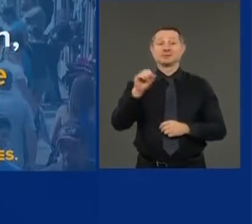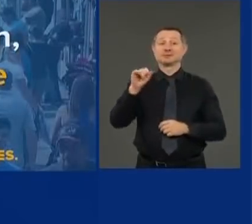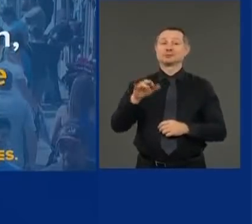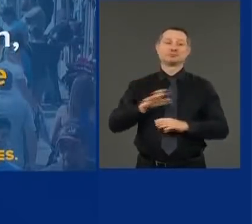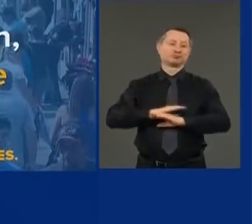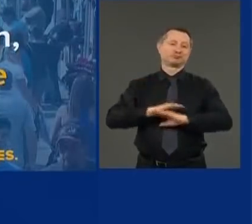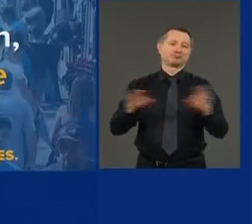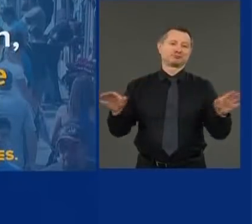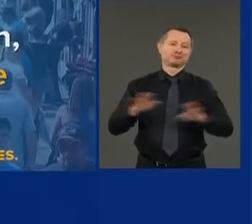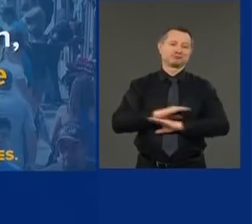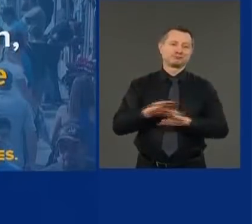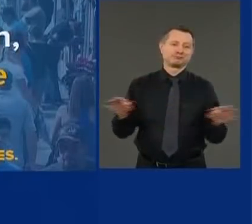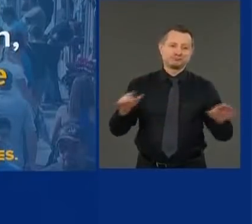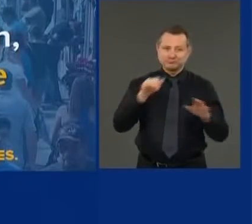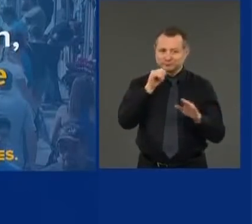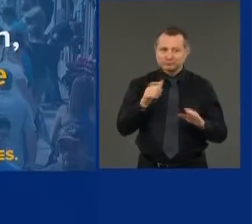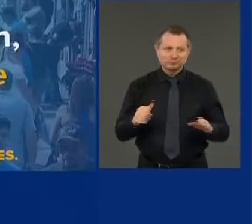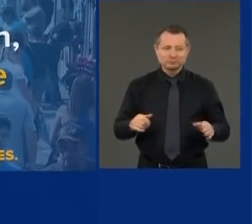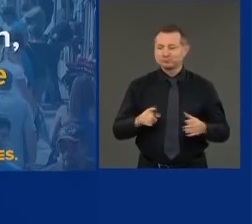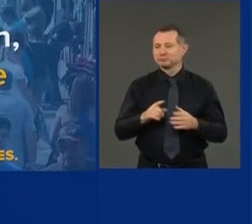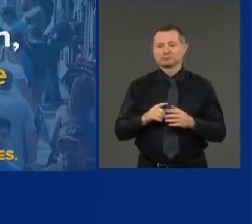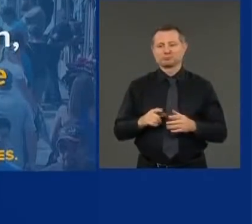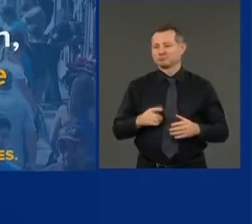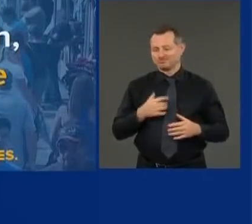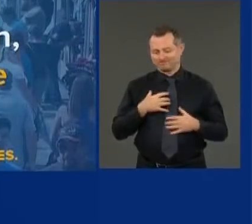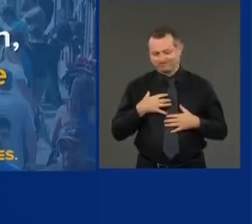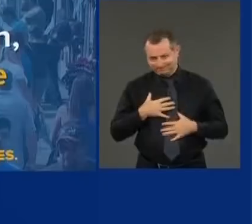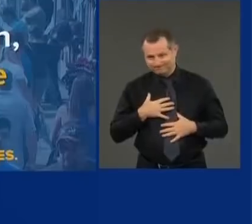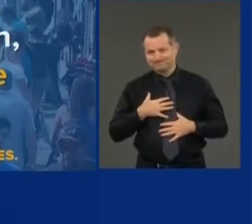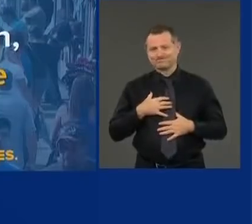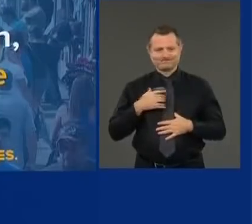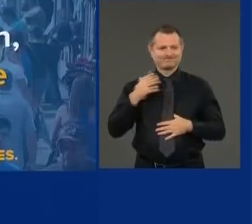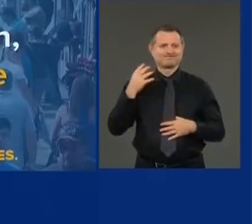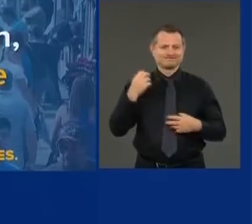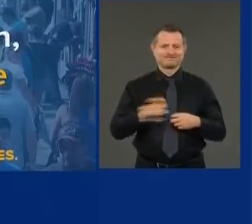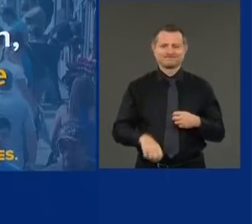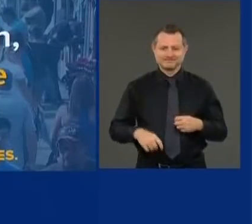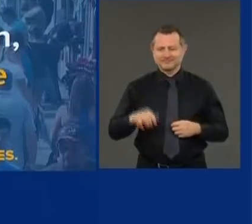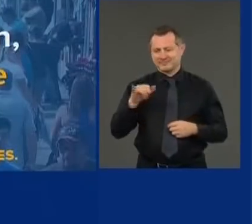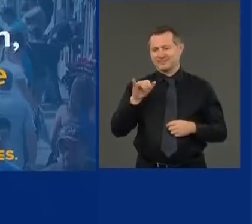CLOSED. WE ARE NOT GOING TO OPEN THE